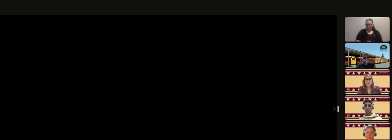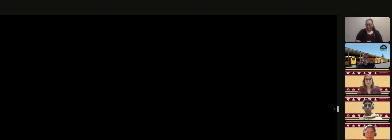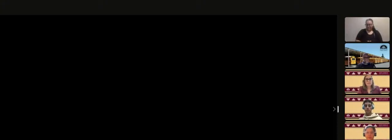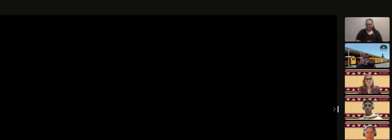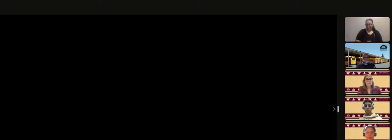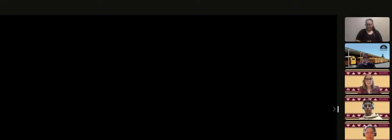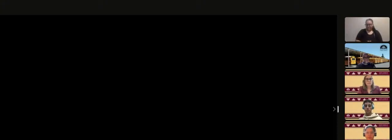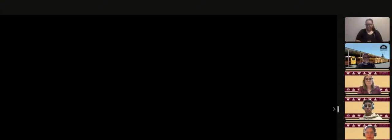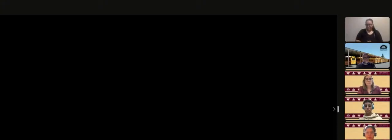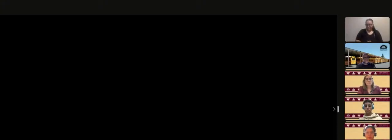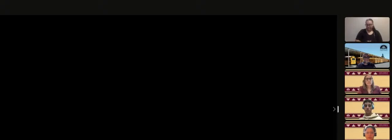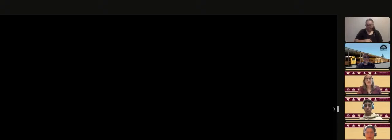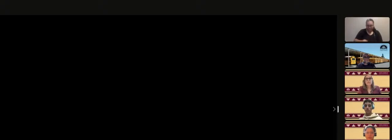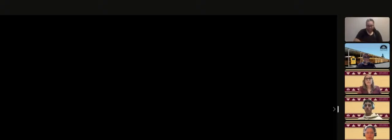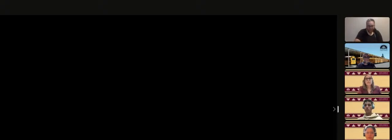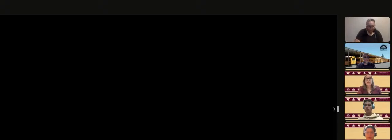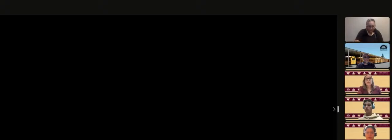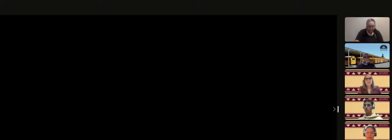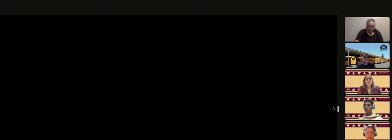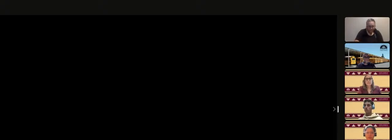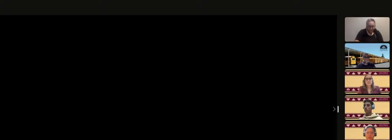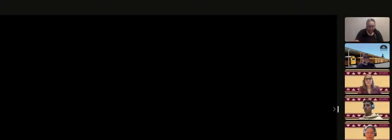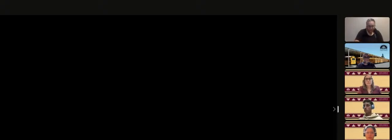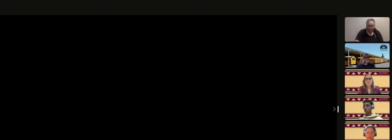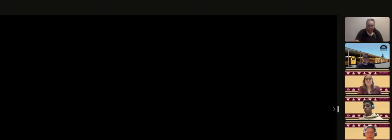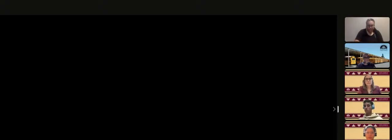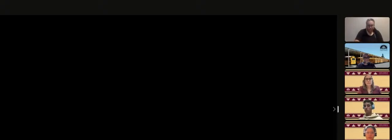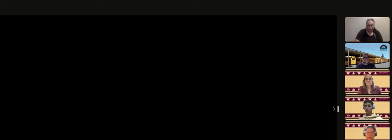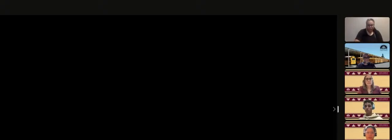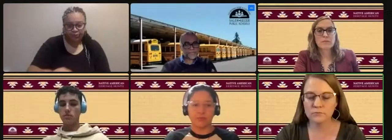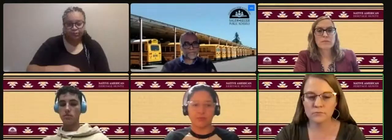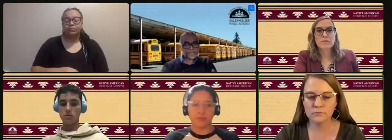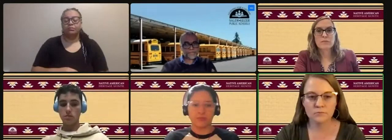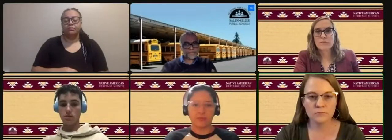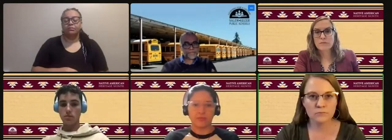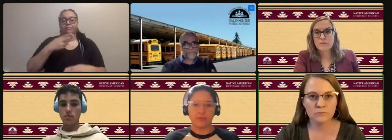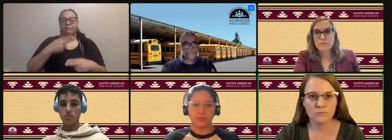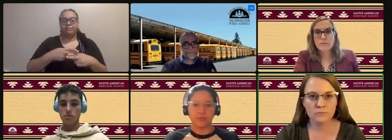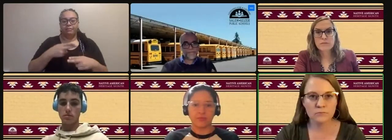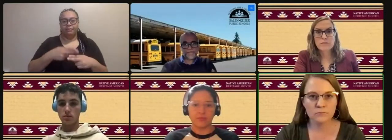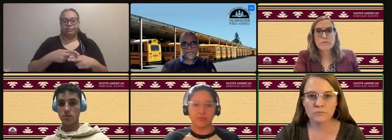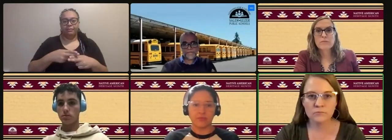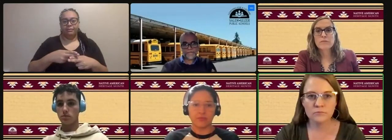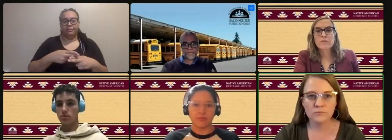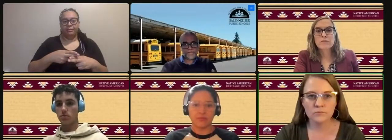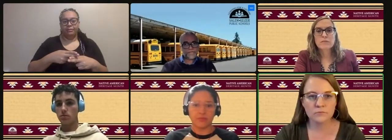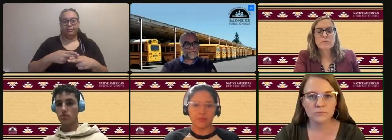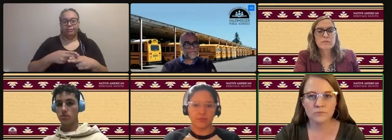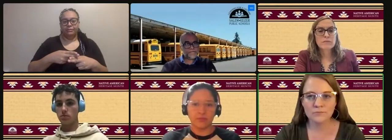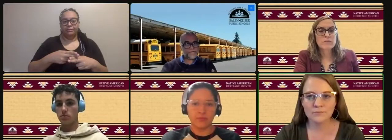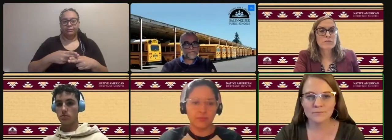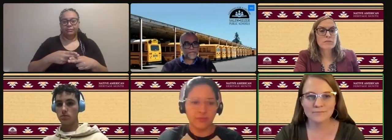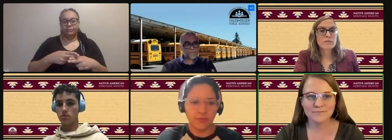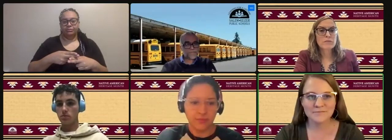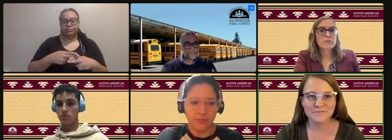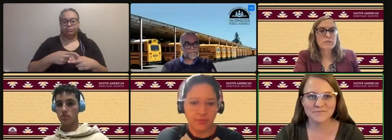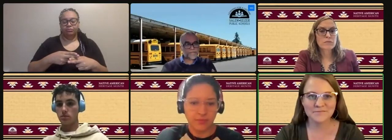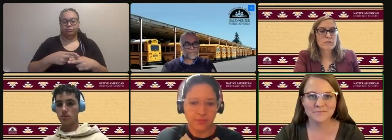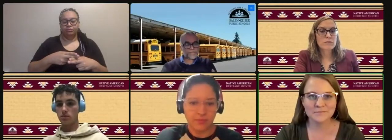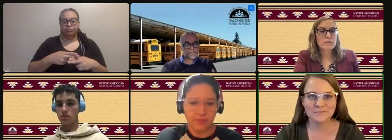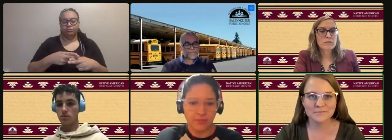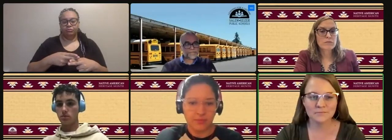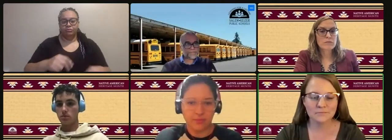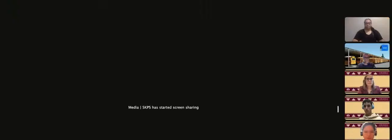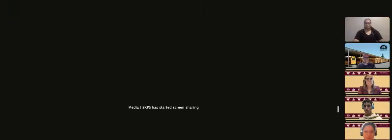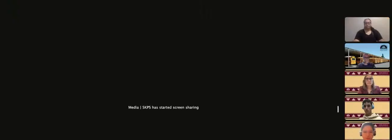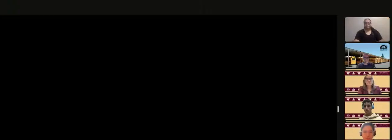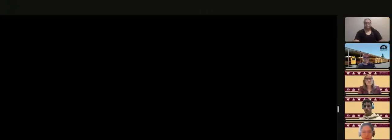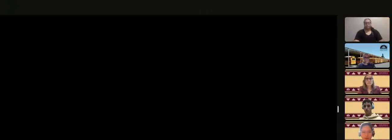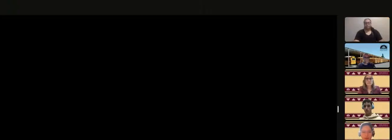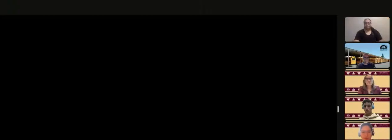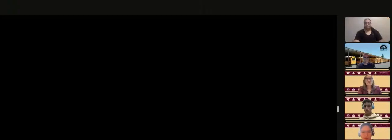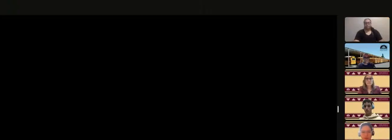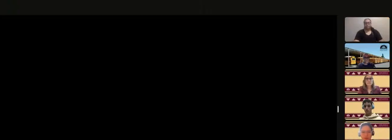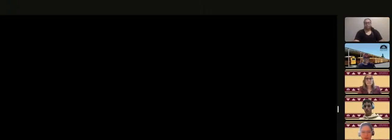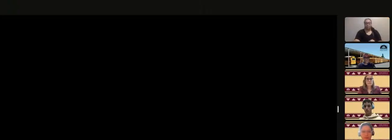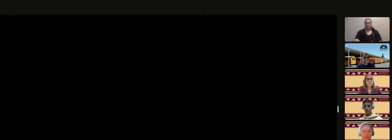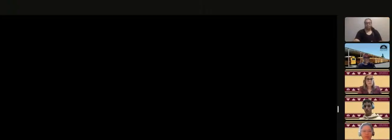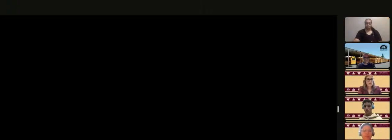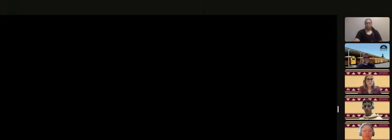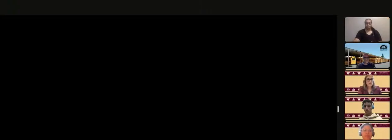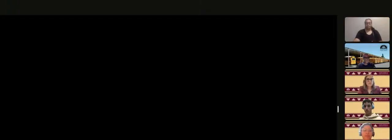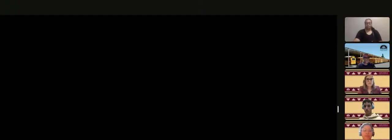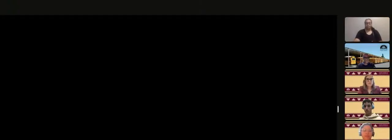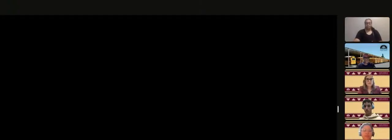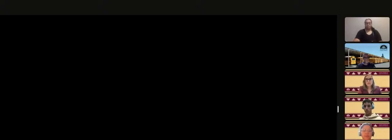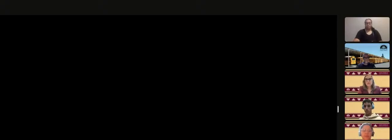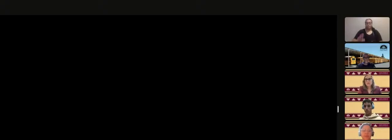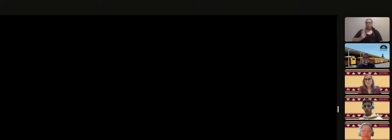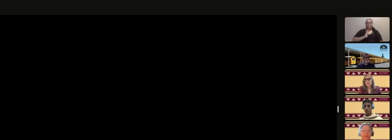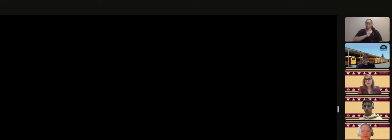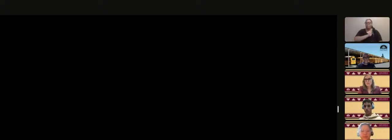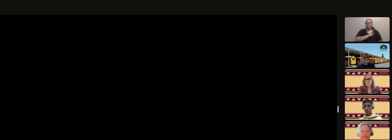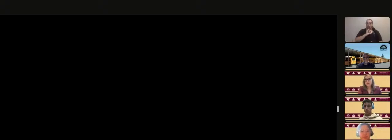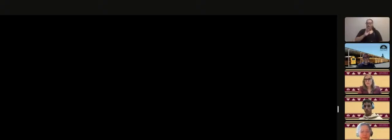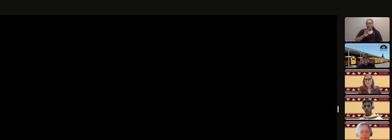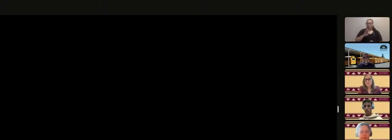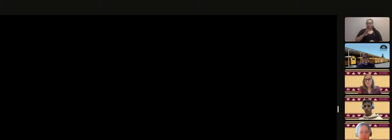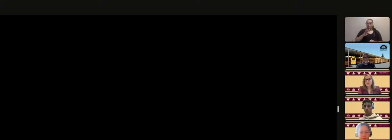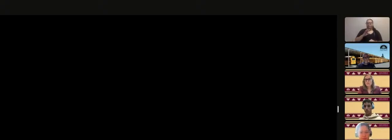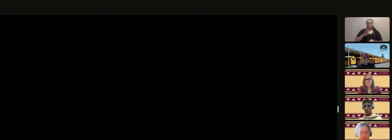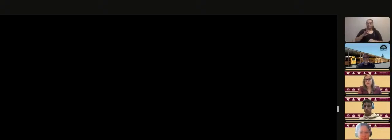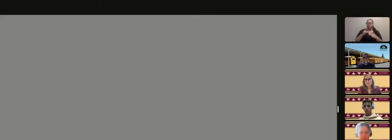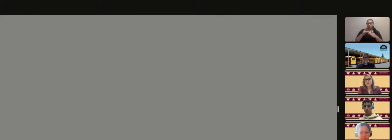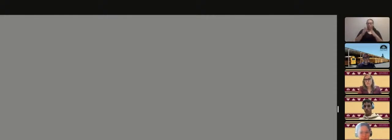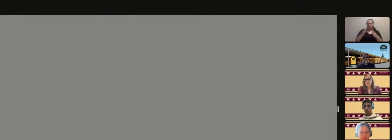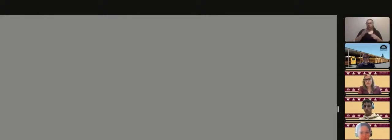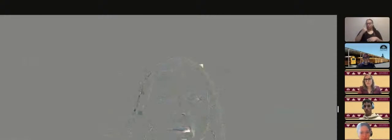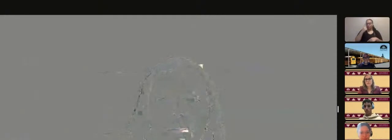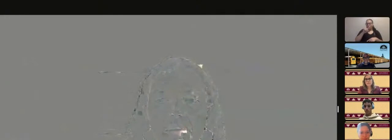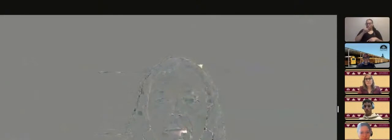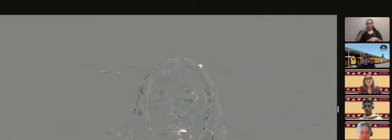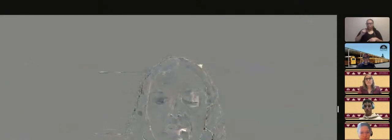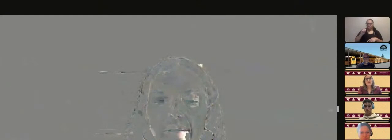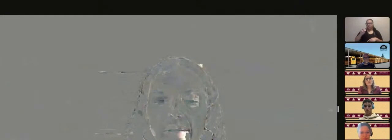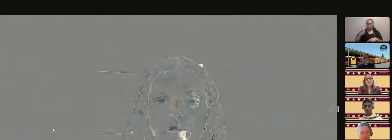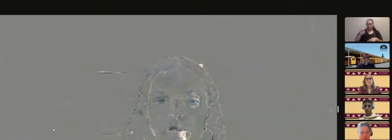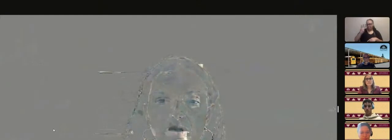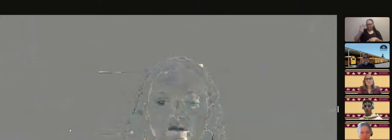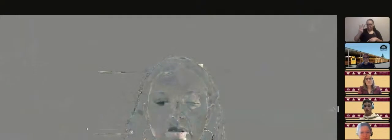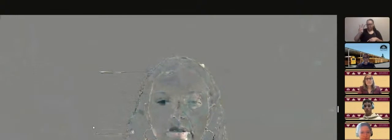WRONG.